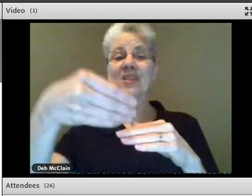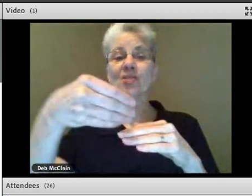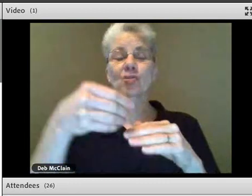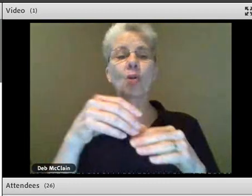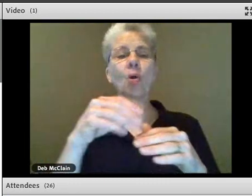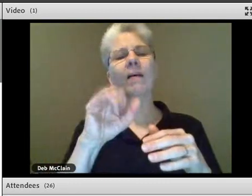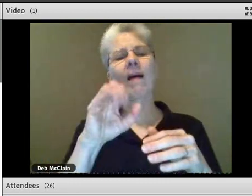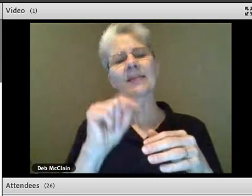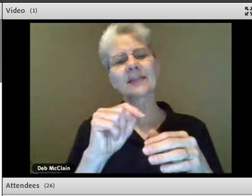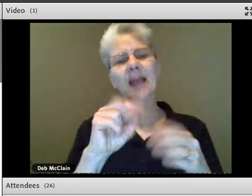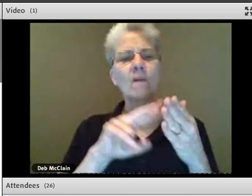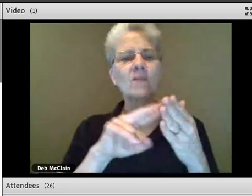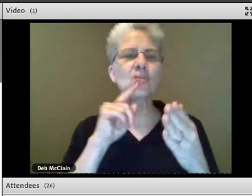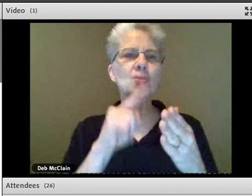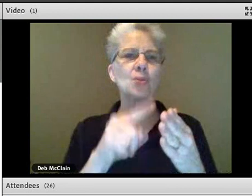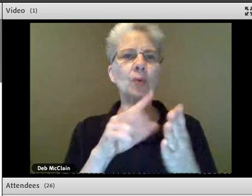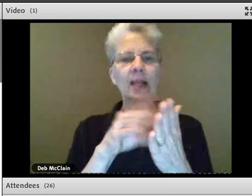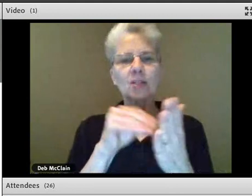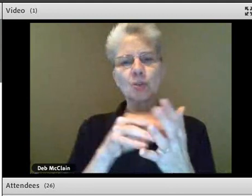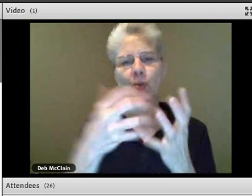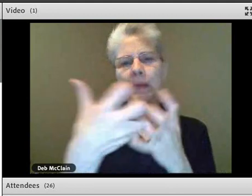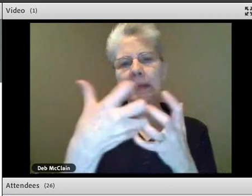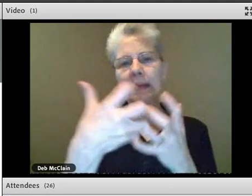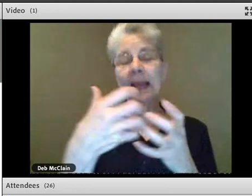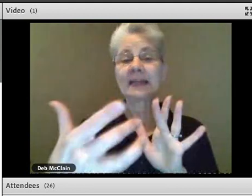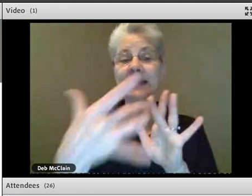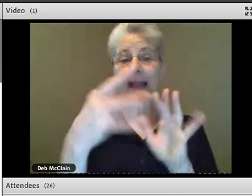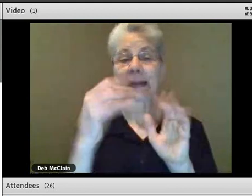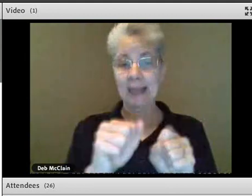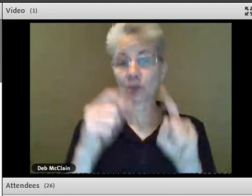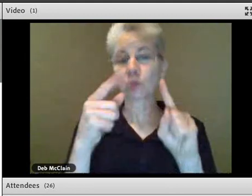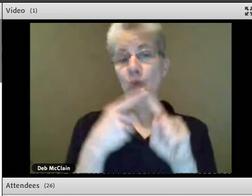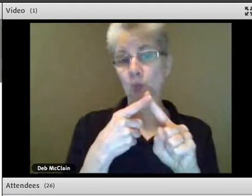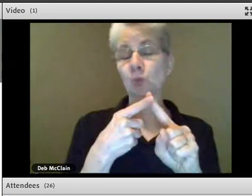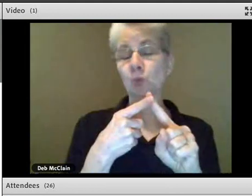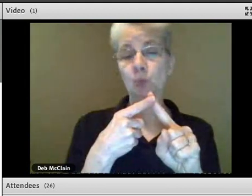so some learning management systems can connect to plugins